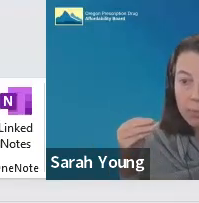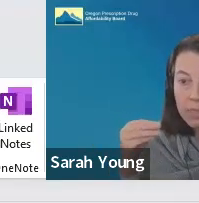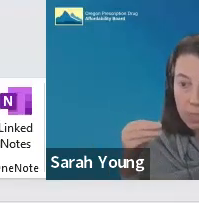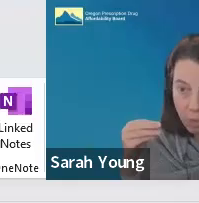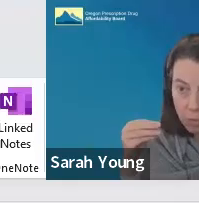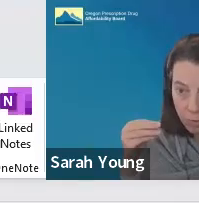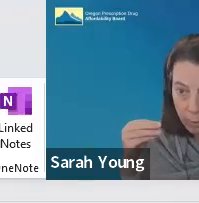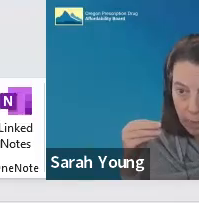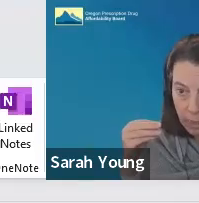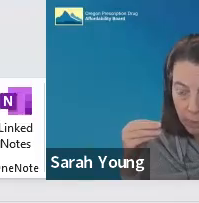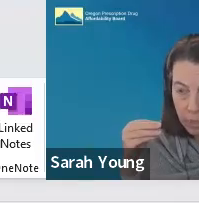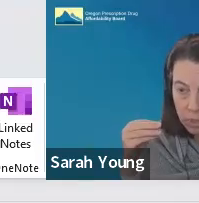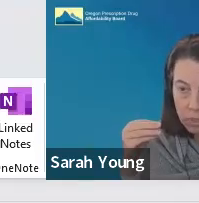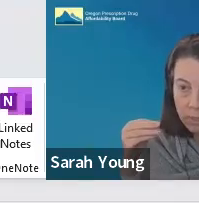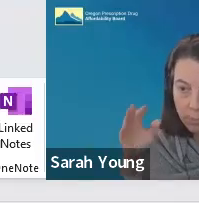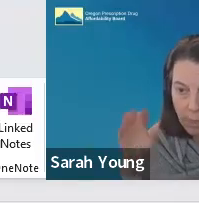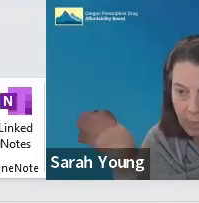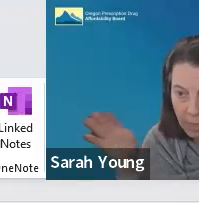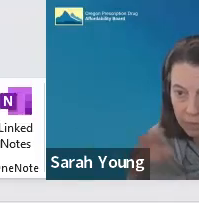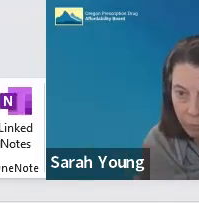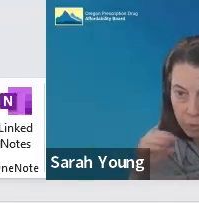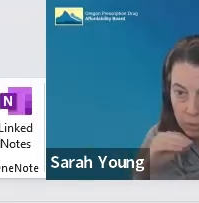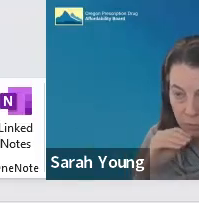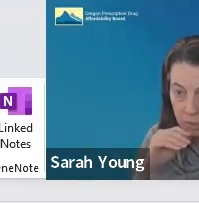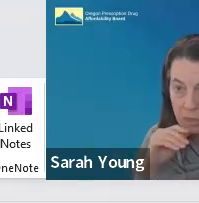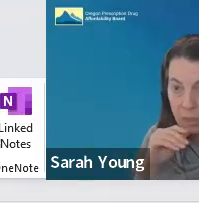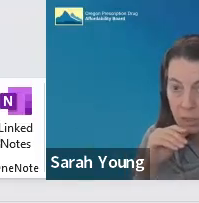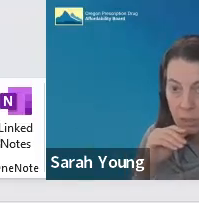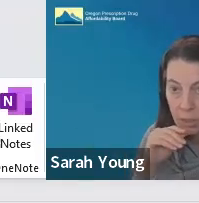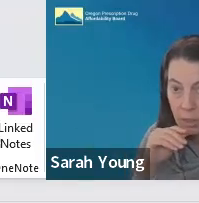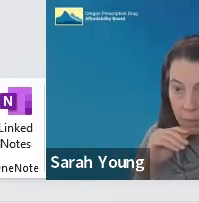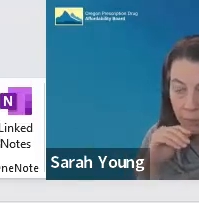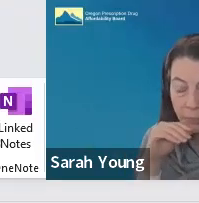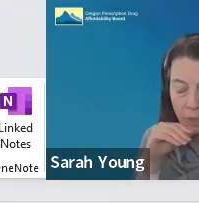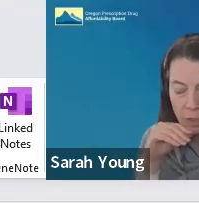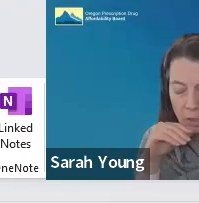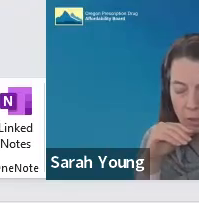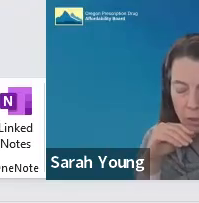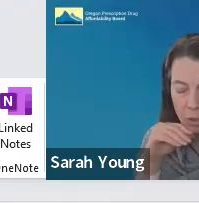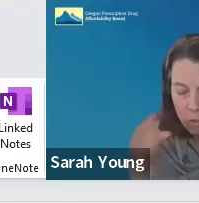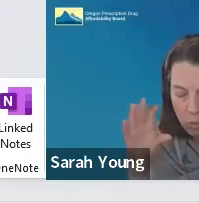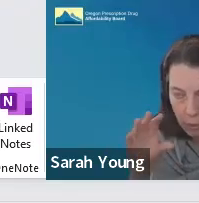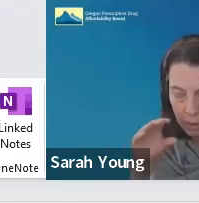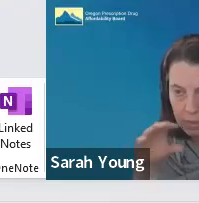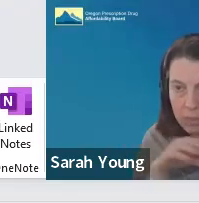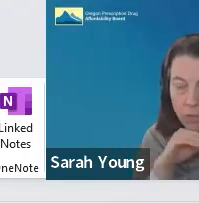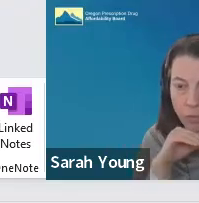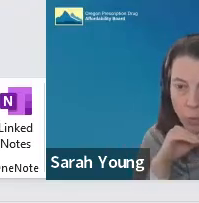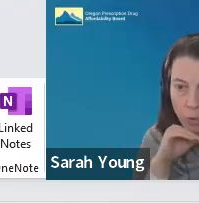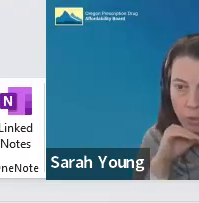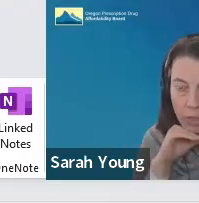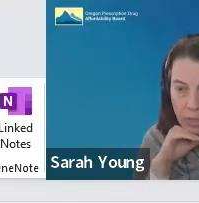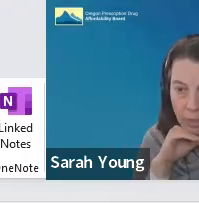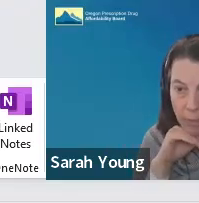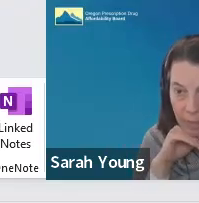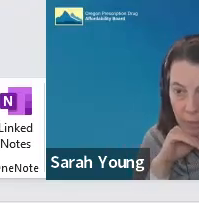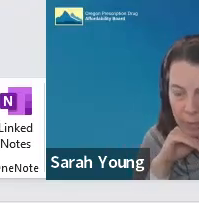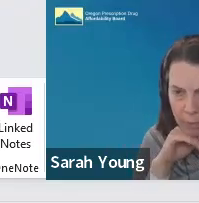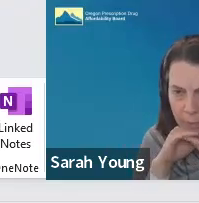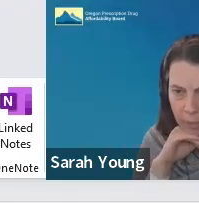um CCO serving Medicaid patients may have somewhat different um drug lists for their Medicaid patient